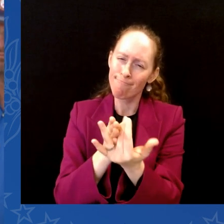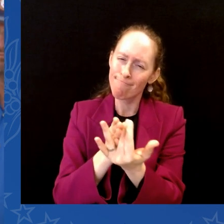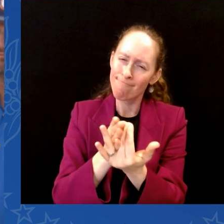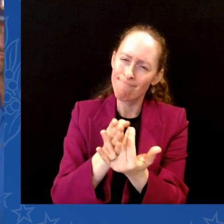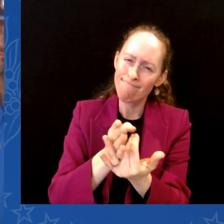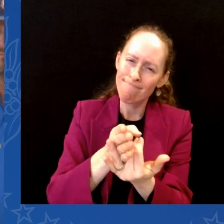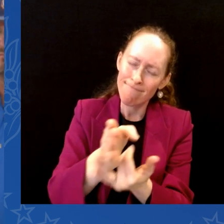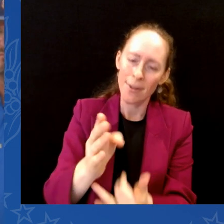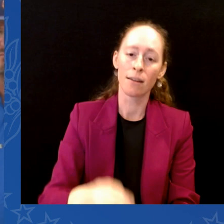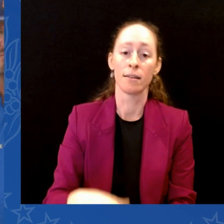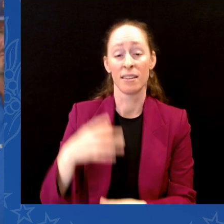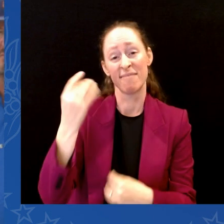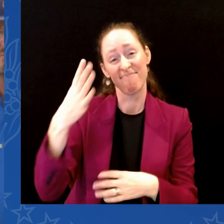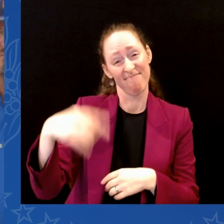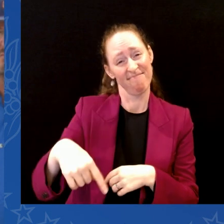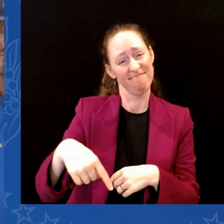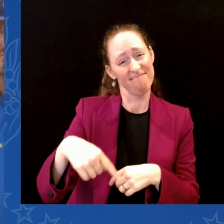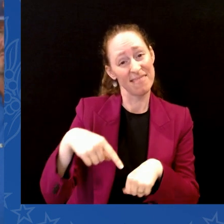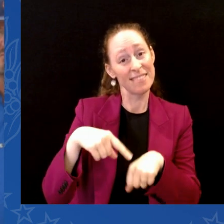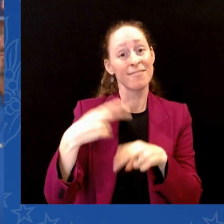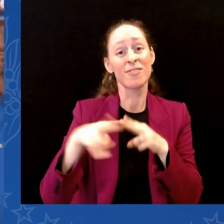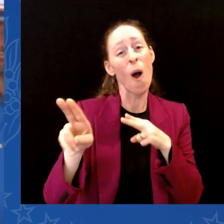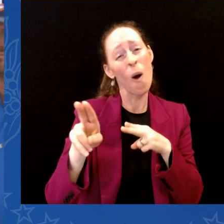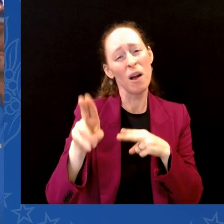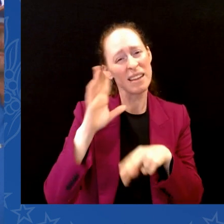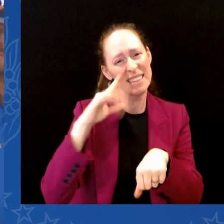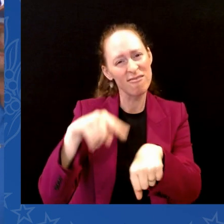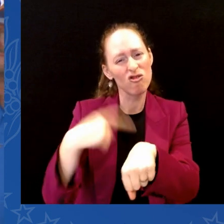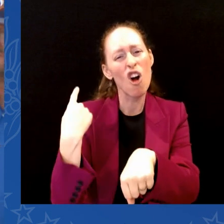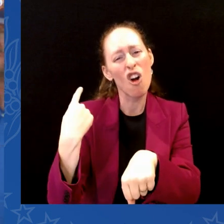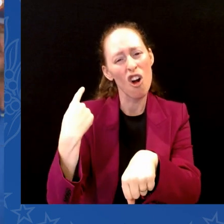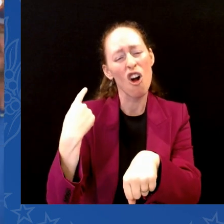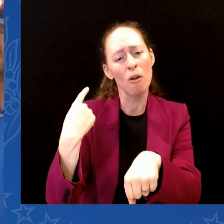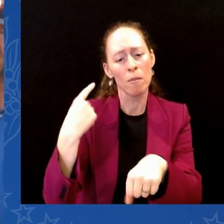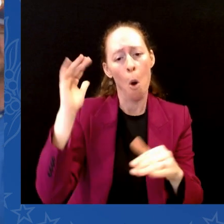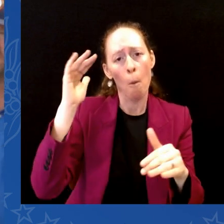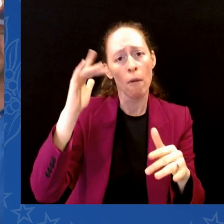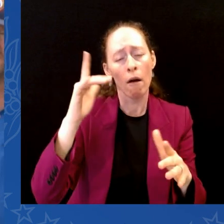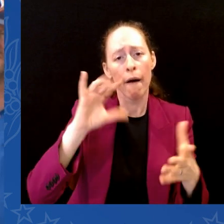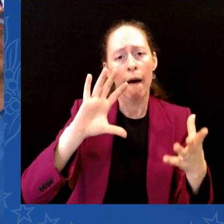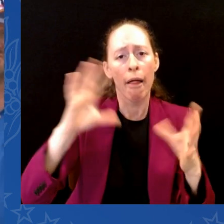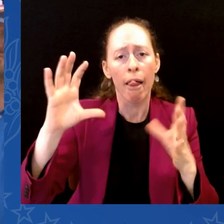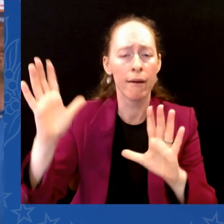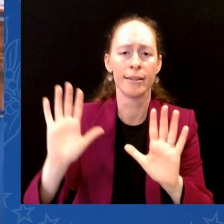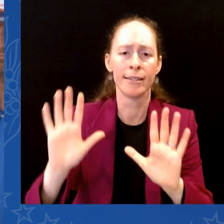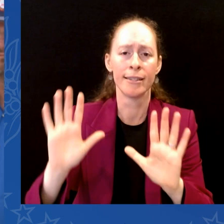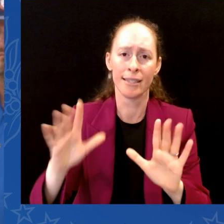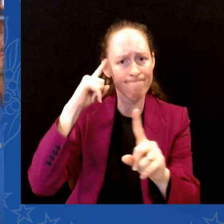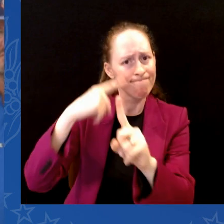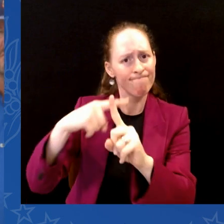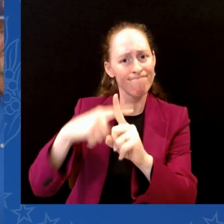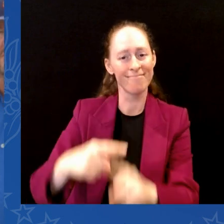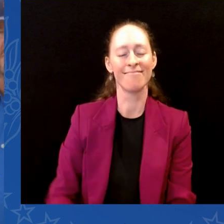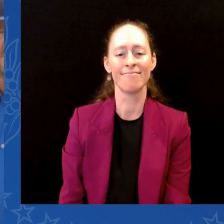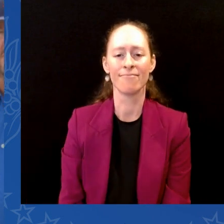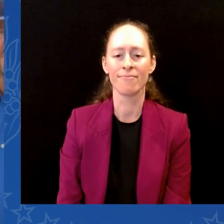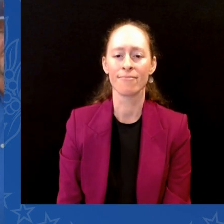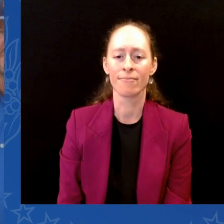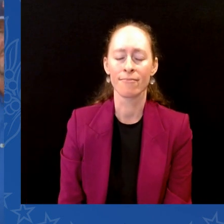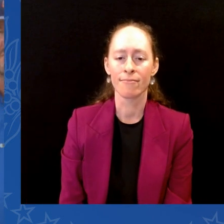hopefully without any snags in the way. Later, after the television cameras have moved on, we're still going to be with you.